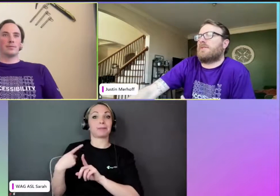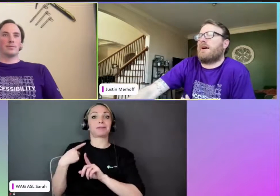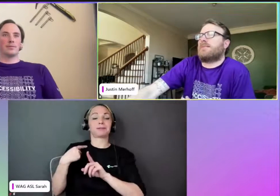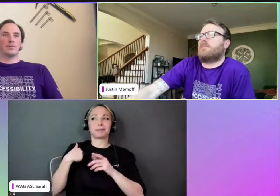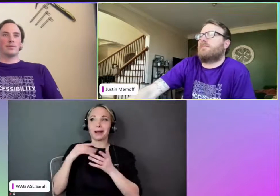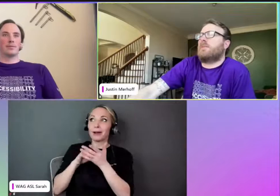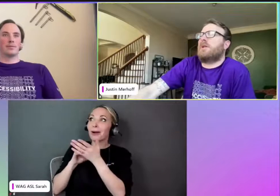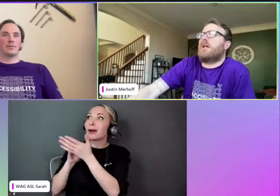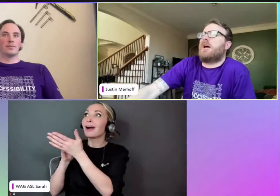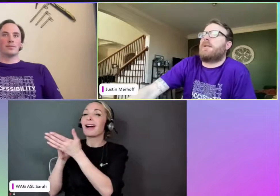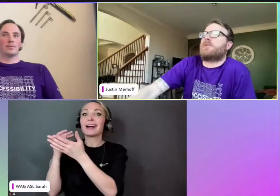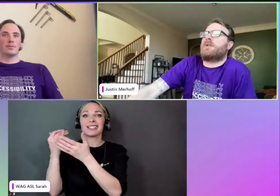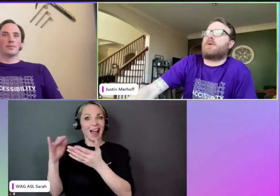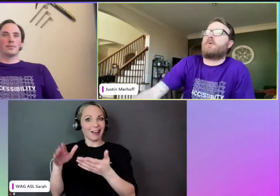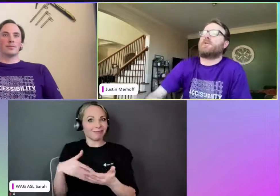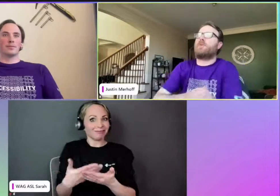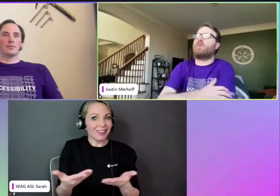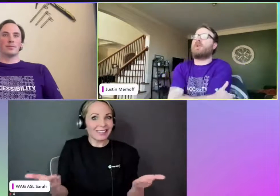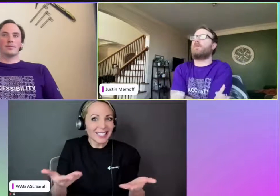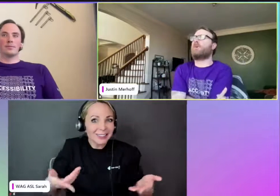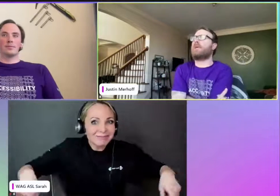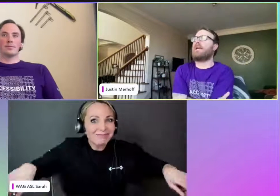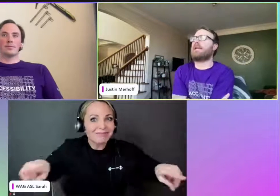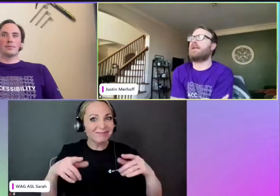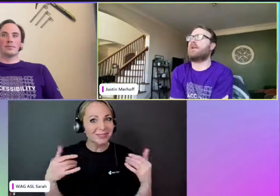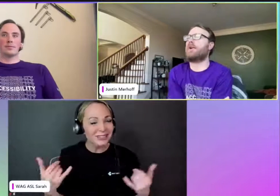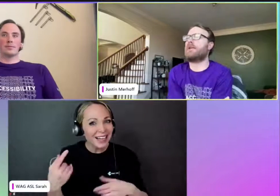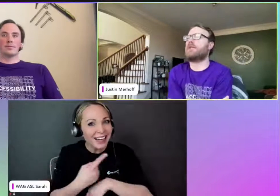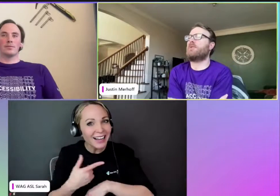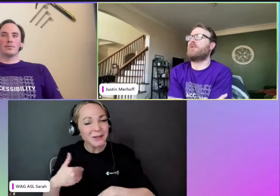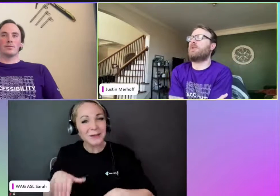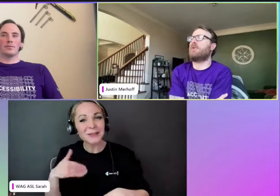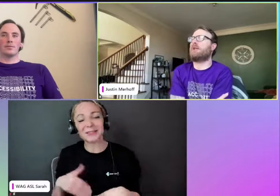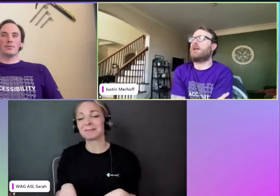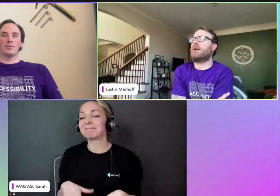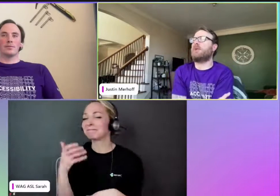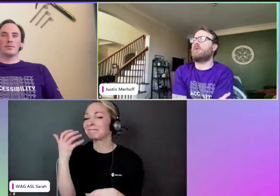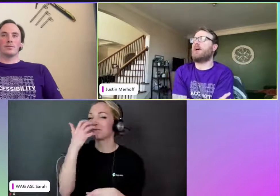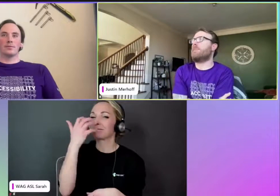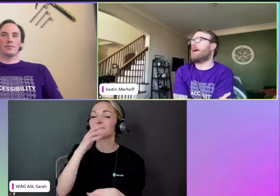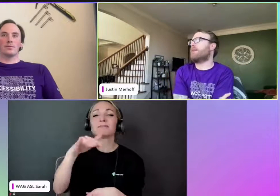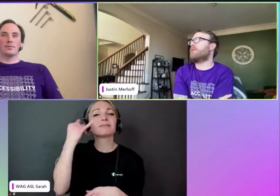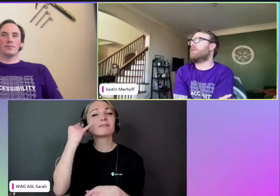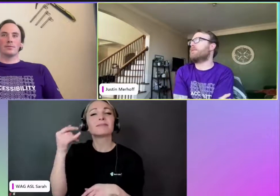That's awesome. There's another question. "Will there be any integration with UiPath?"